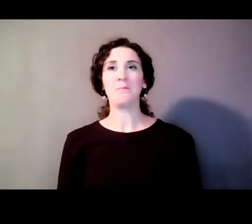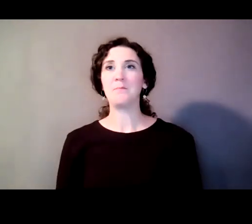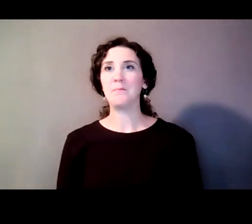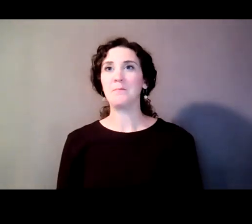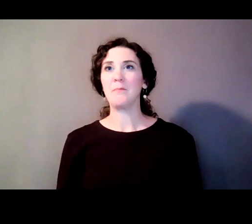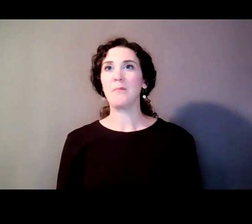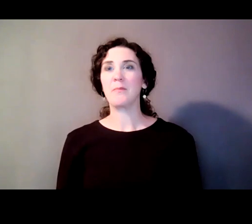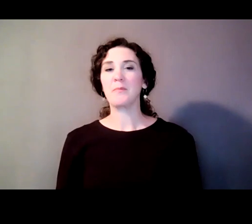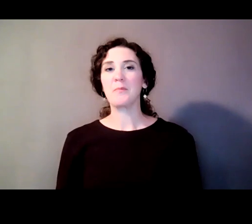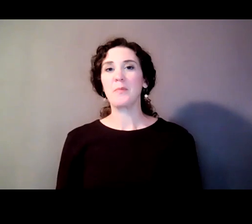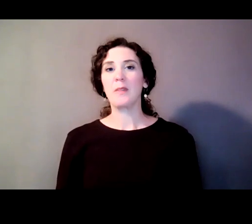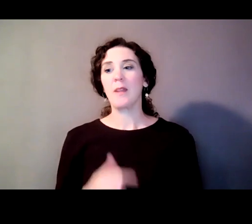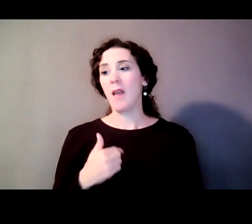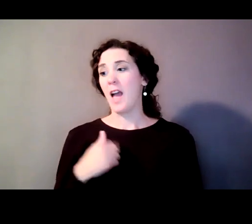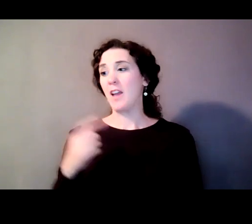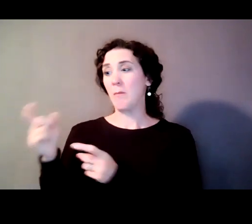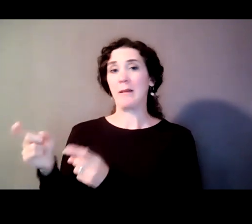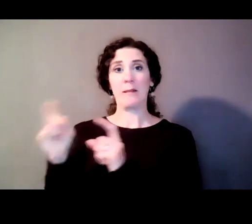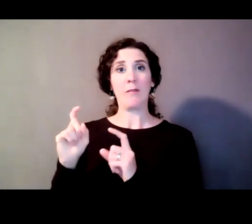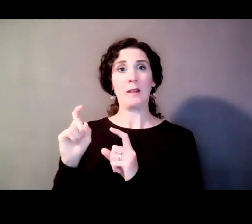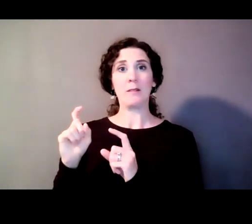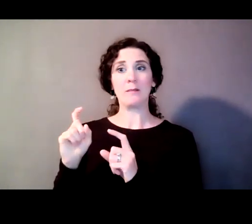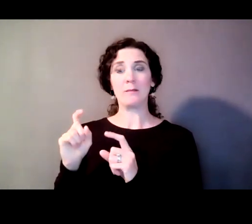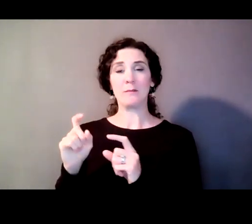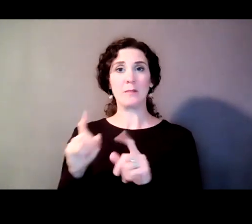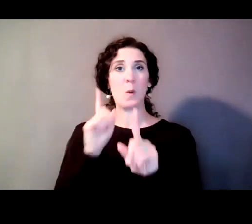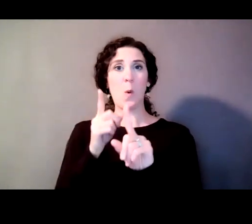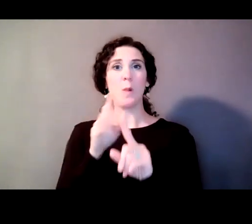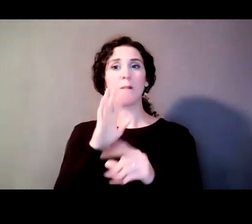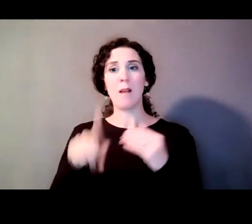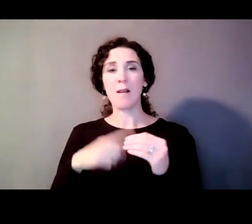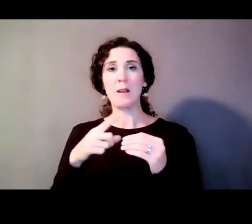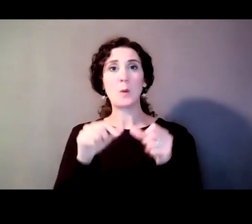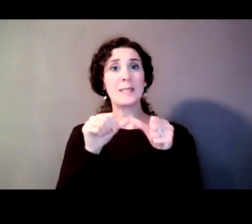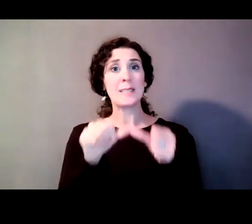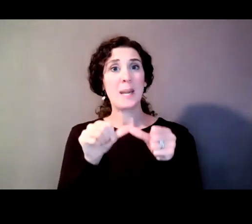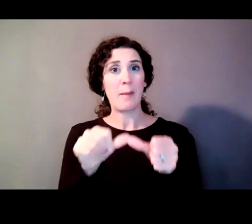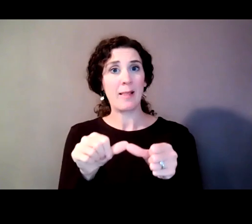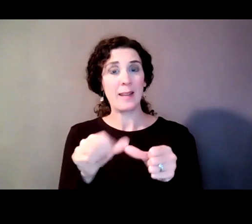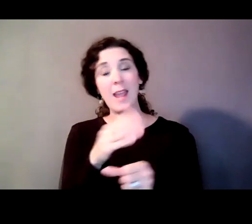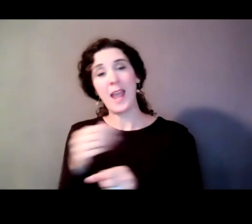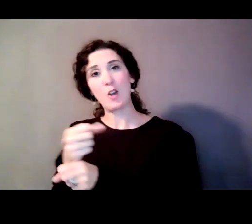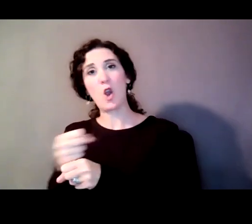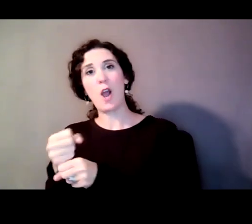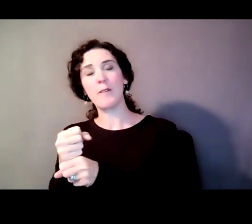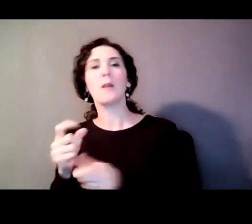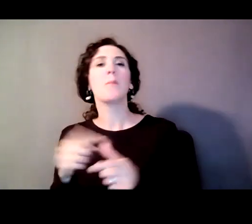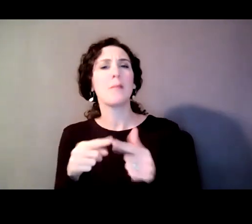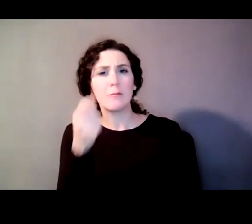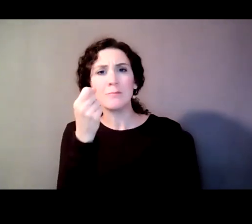charged with talking about sustainability and coffee. And I will try to bring it home in time for us to have some time to answer questions